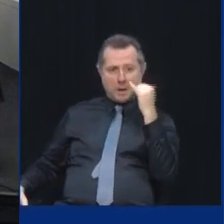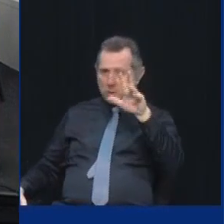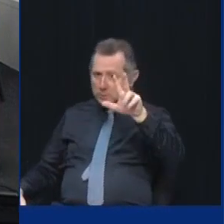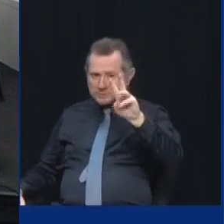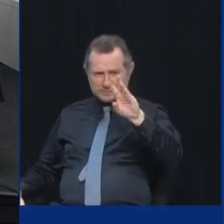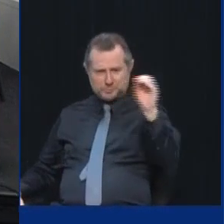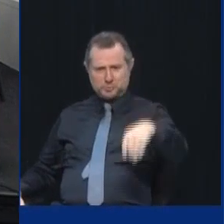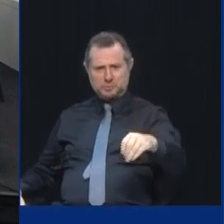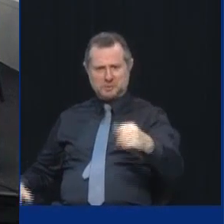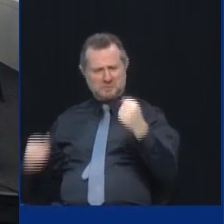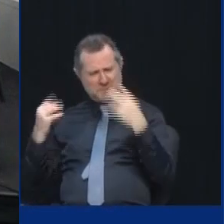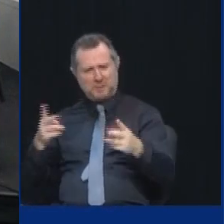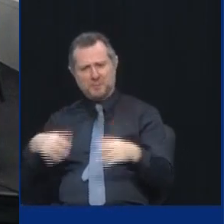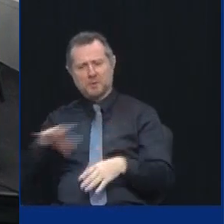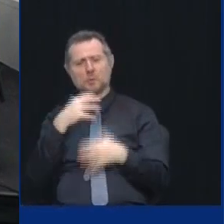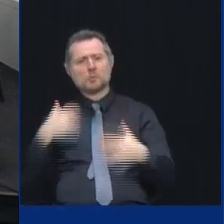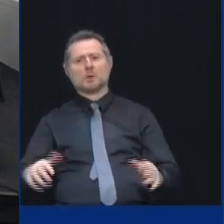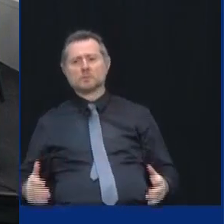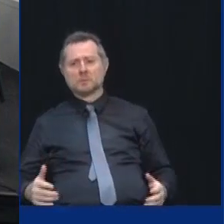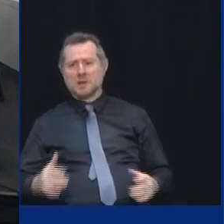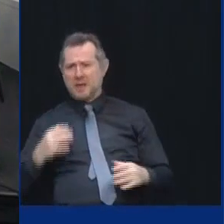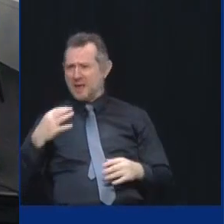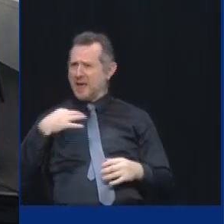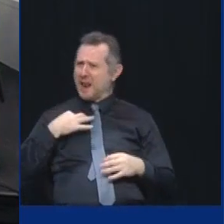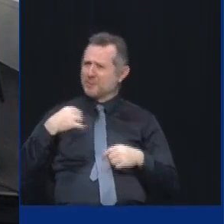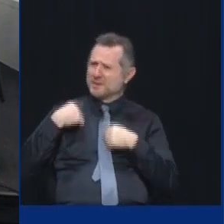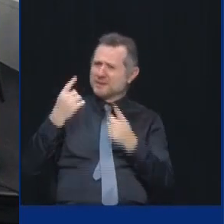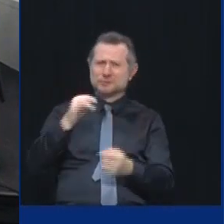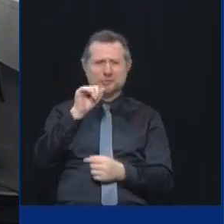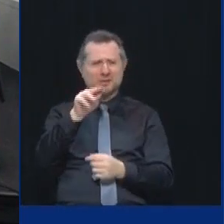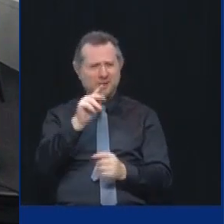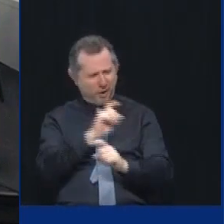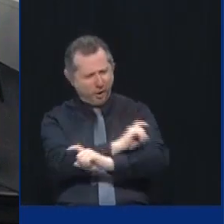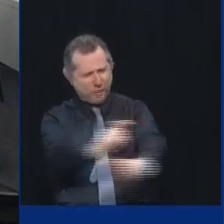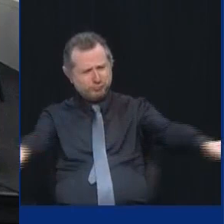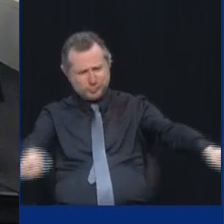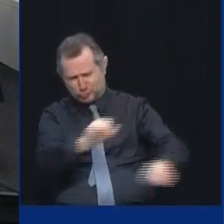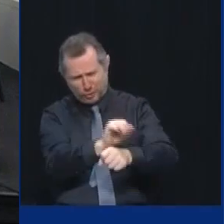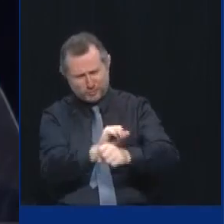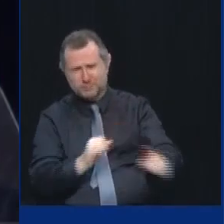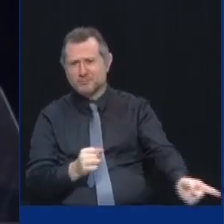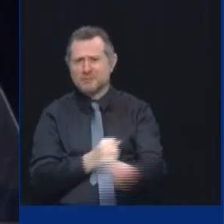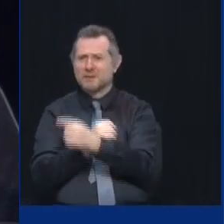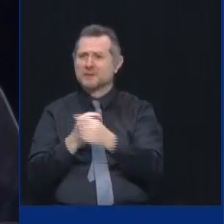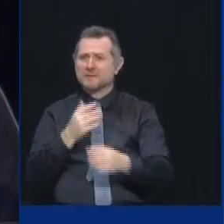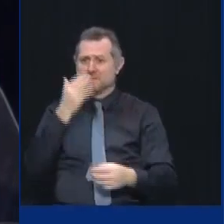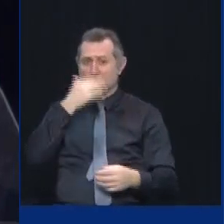SAW WAS 36% OF EITHER TRANSIT OR THE MTA AS A WHOLE, WHY YOU THINK THERE'S BEEN SUCH A LOW